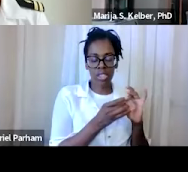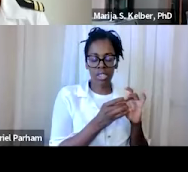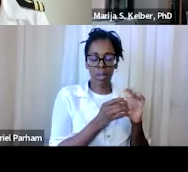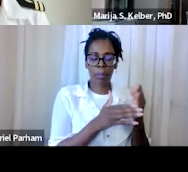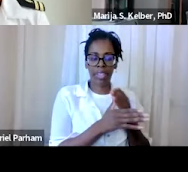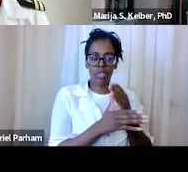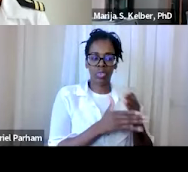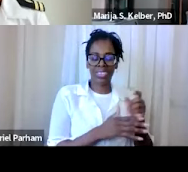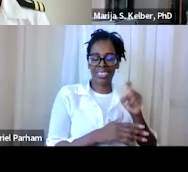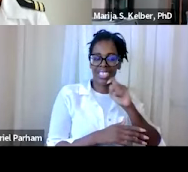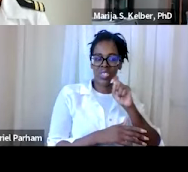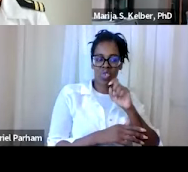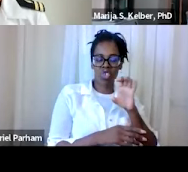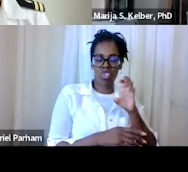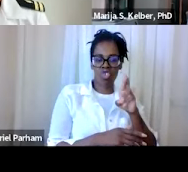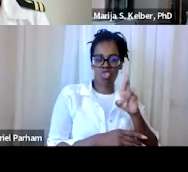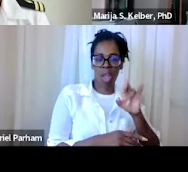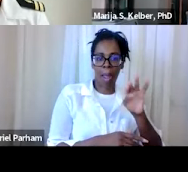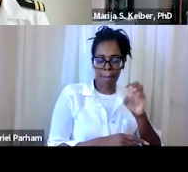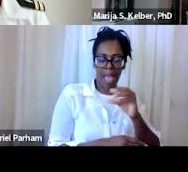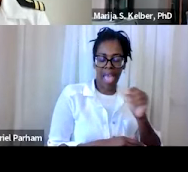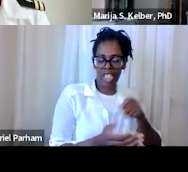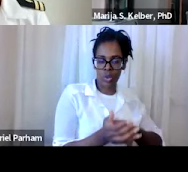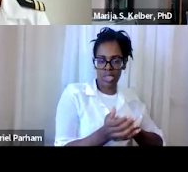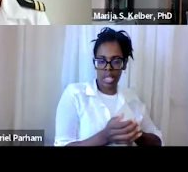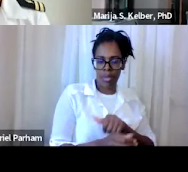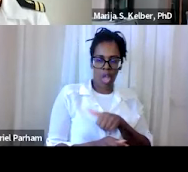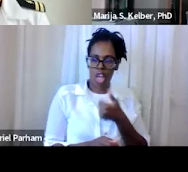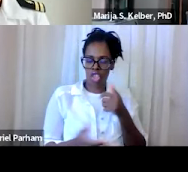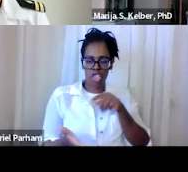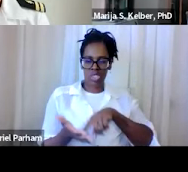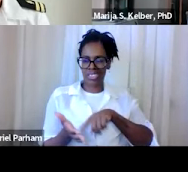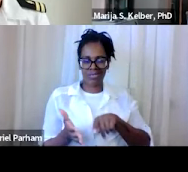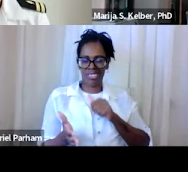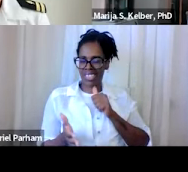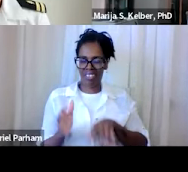in their association with suicide. But other studies did not find any difference in terms of crime